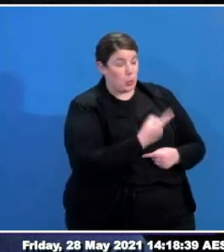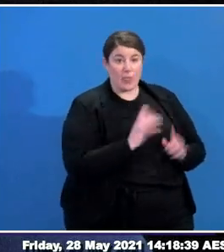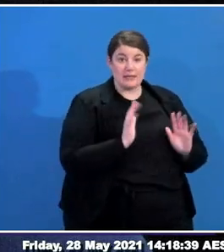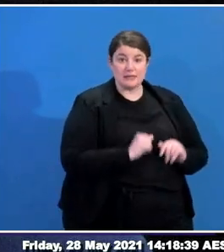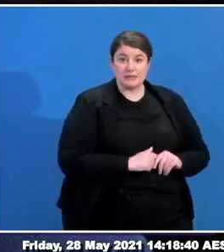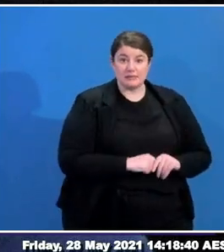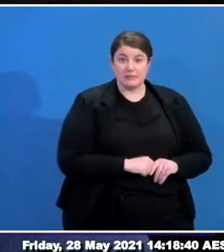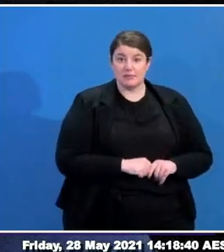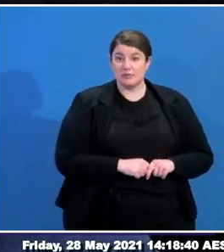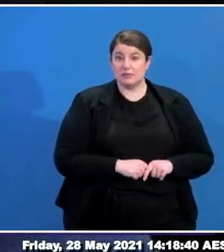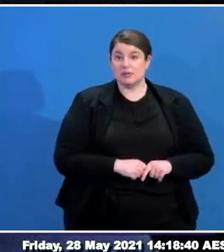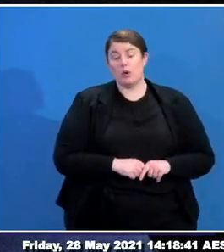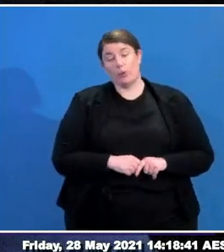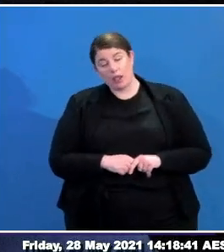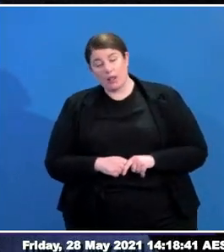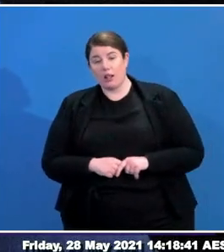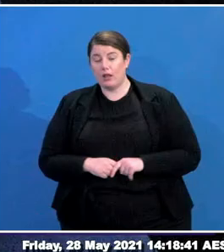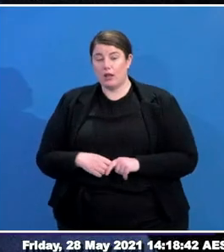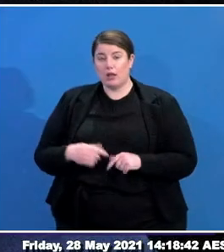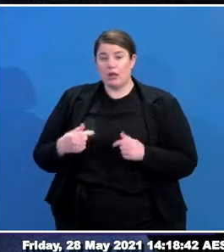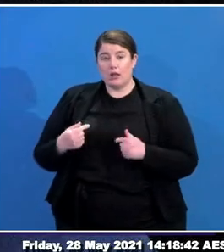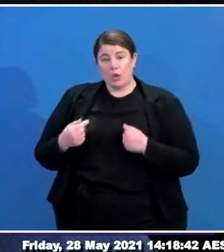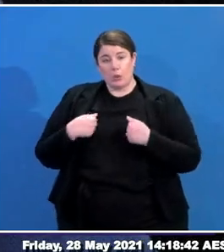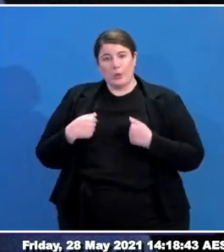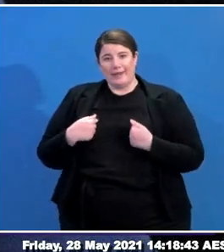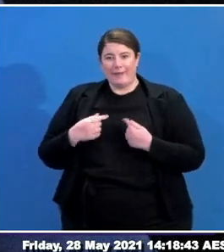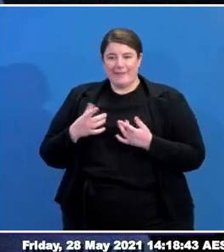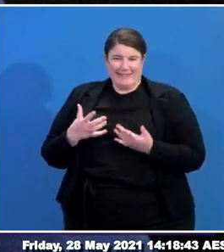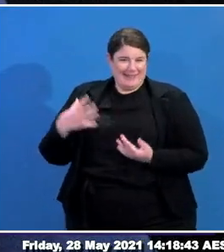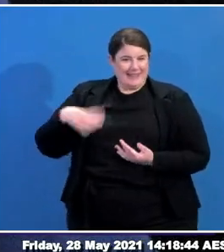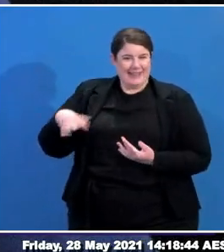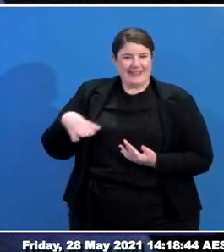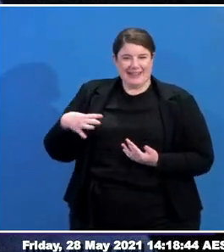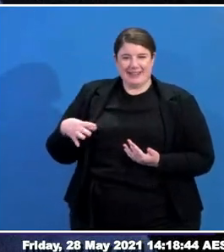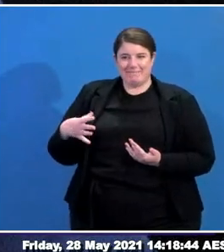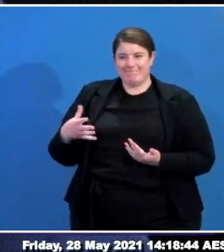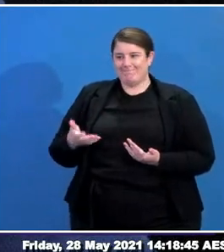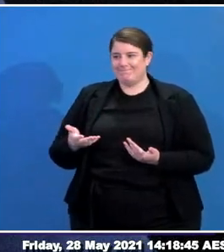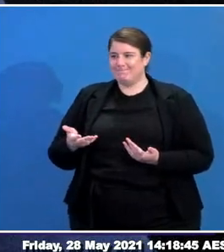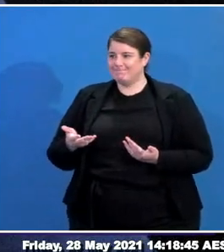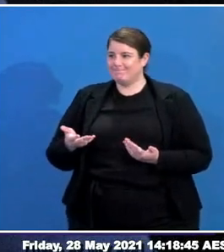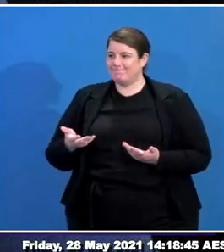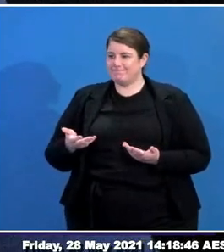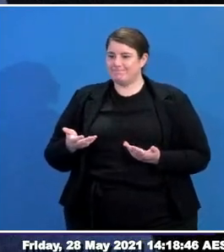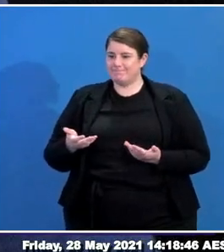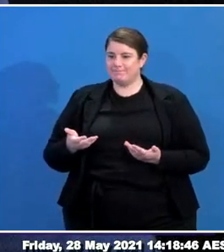Well, we would obviously need some sense of who was